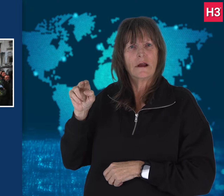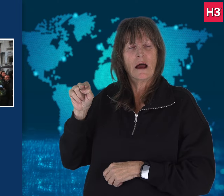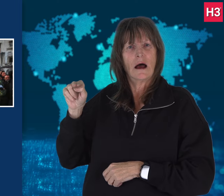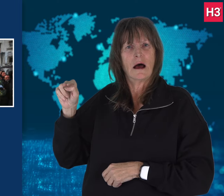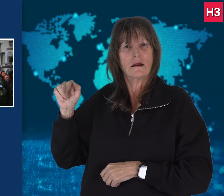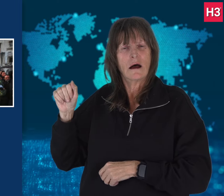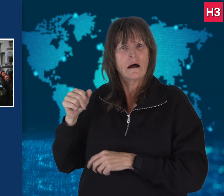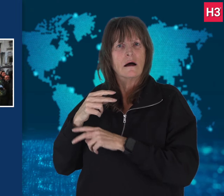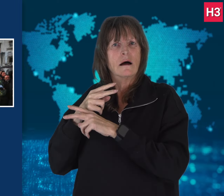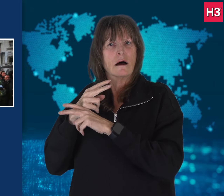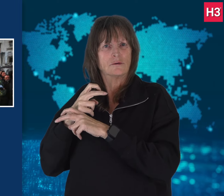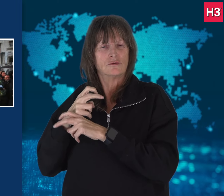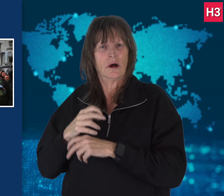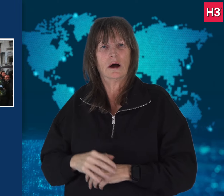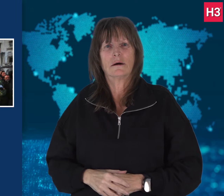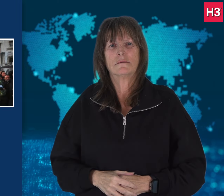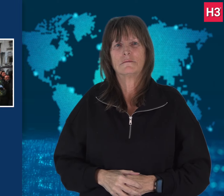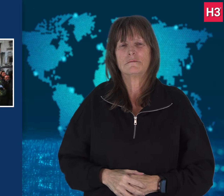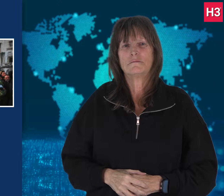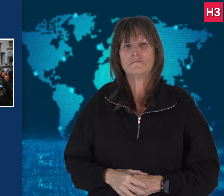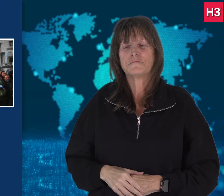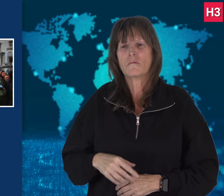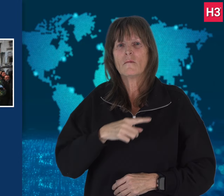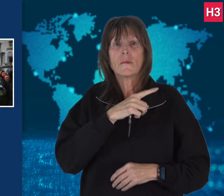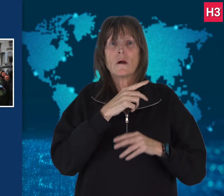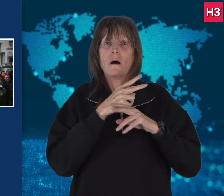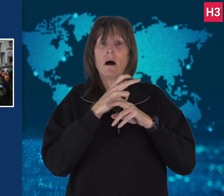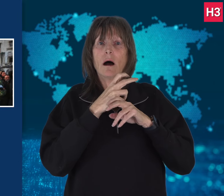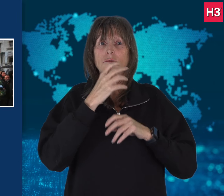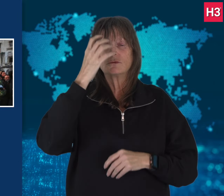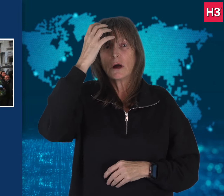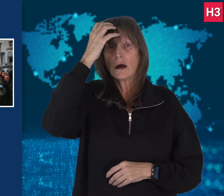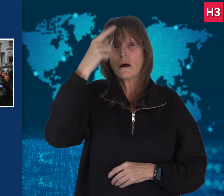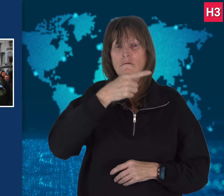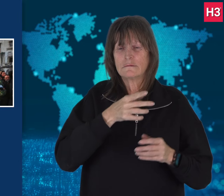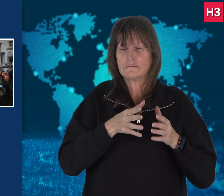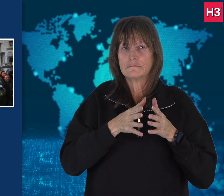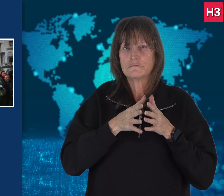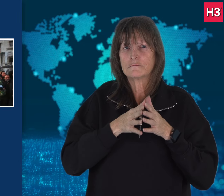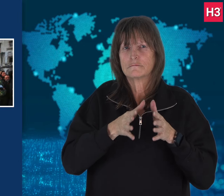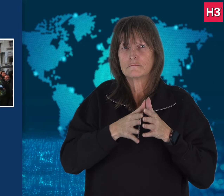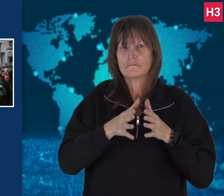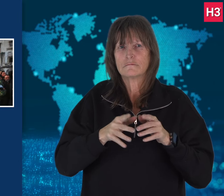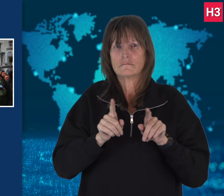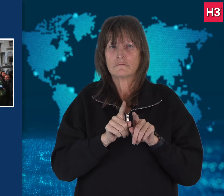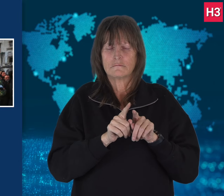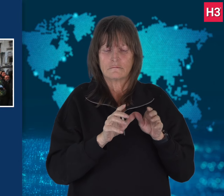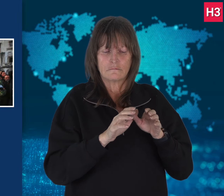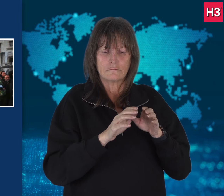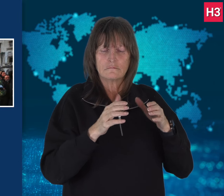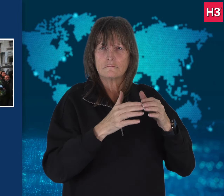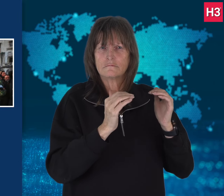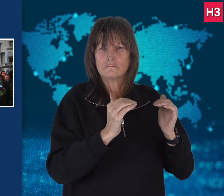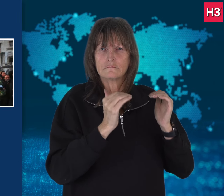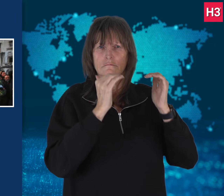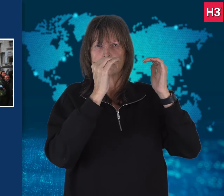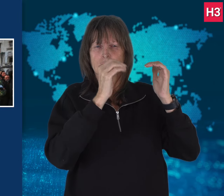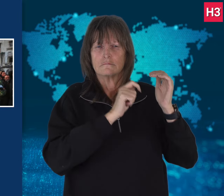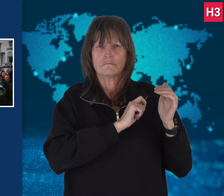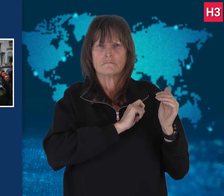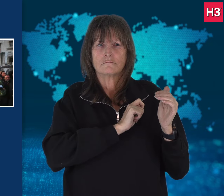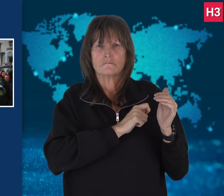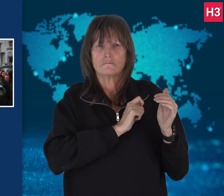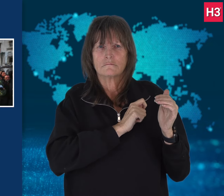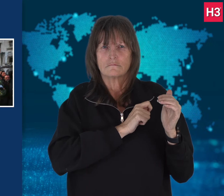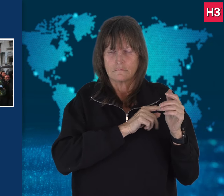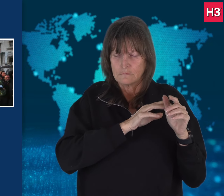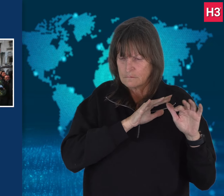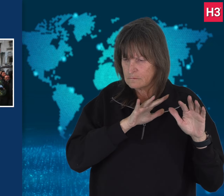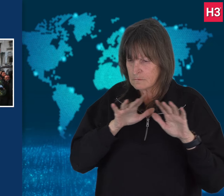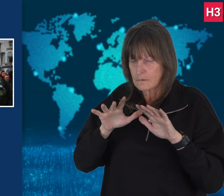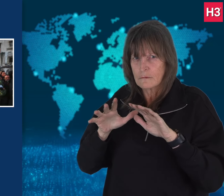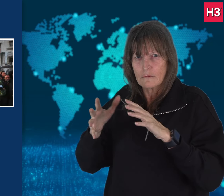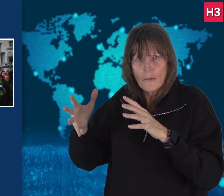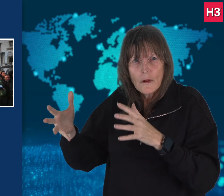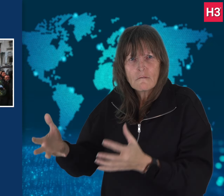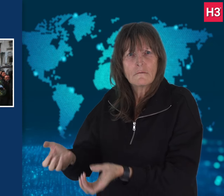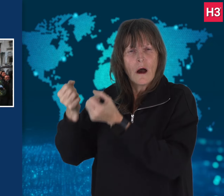The Austrian government said its intelligence service found the weapons